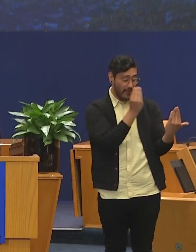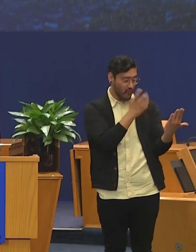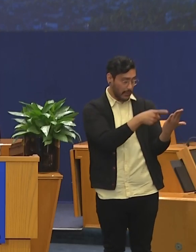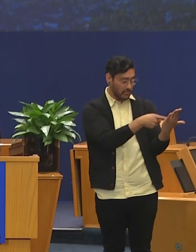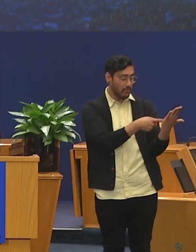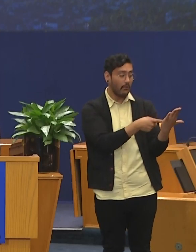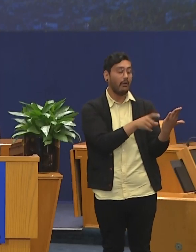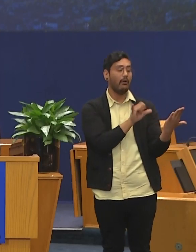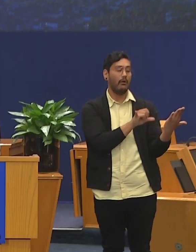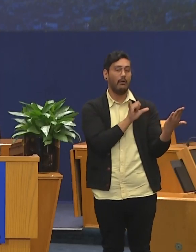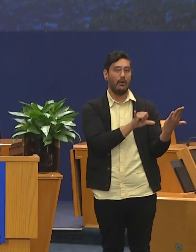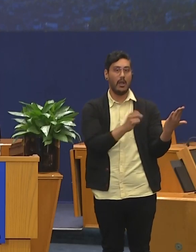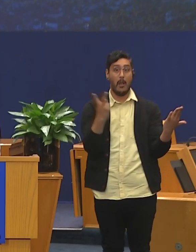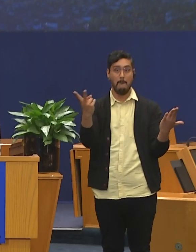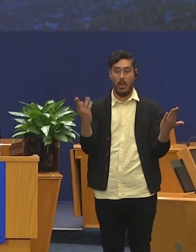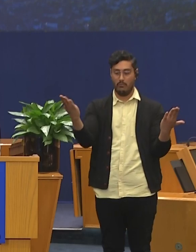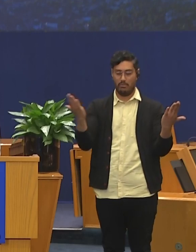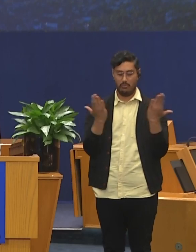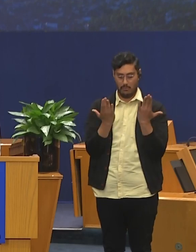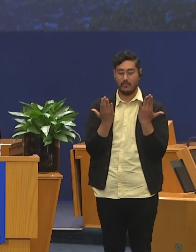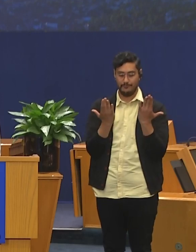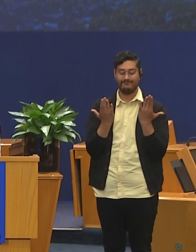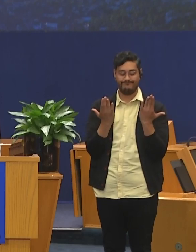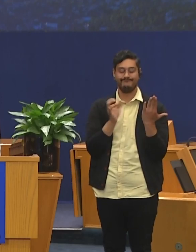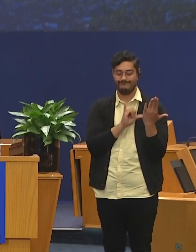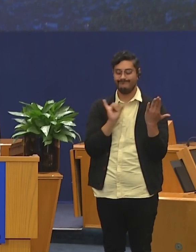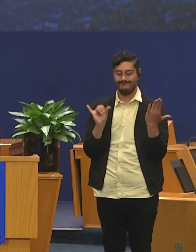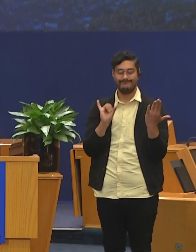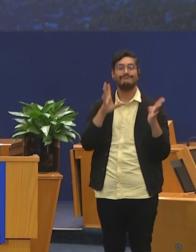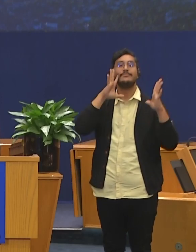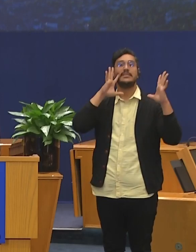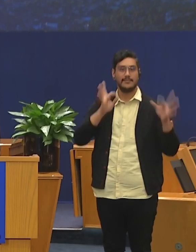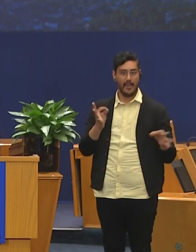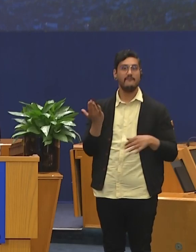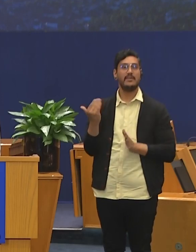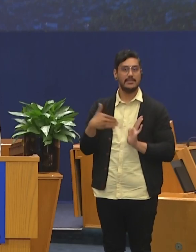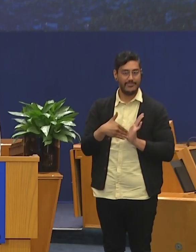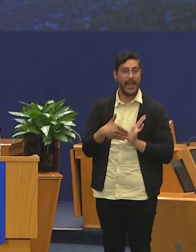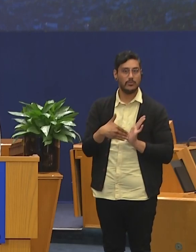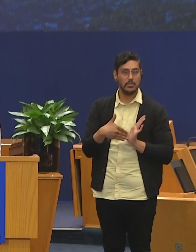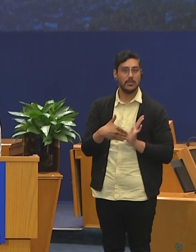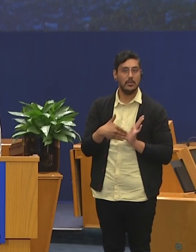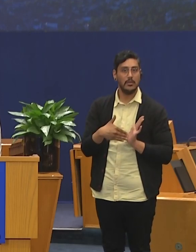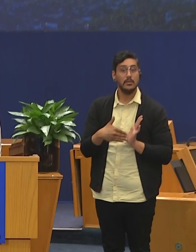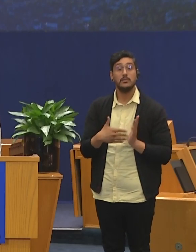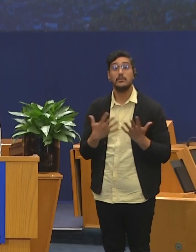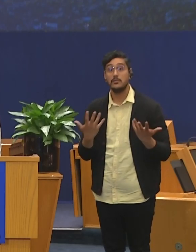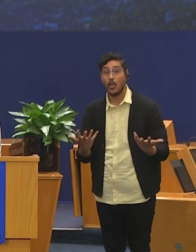POPULATION AND THROUGH THAT EXTRAPOLATED THE 15,000 AS AN ESTIMATED IMPACT.